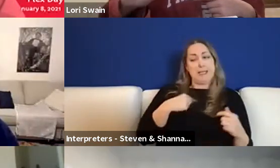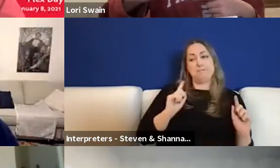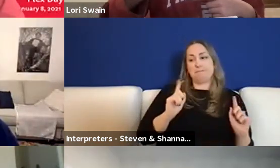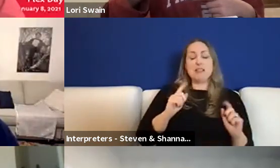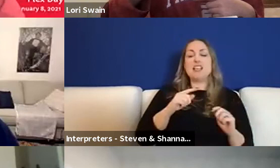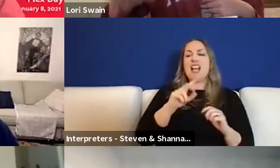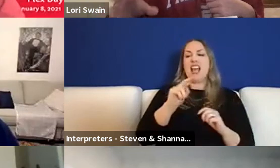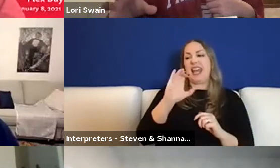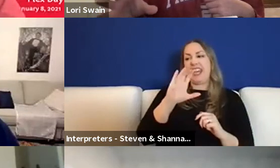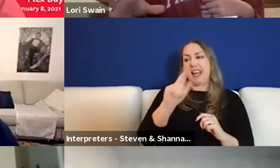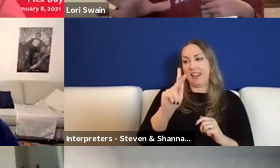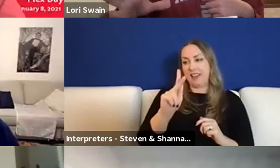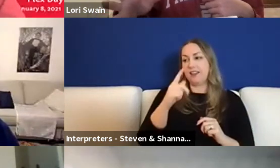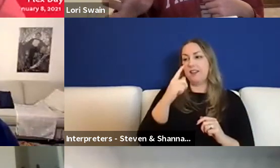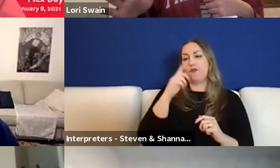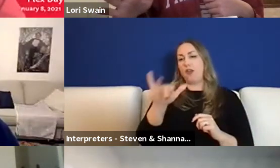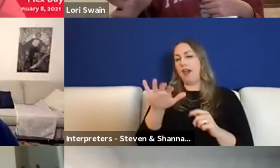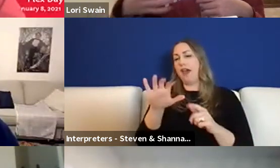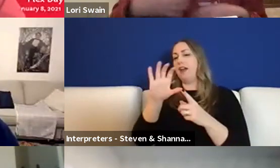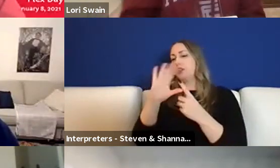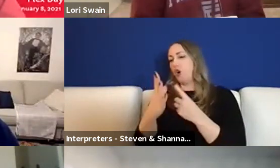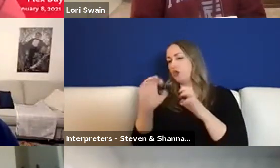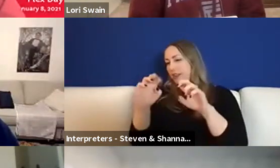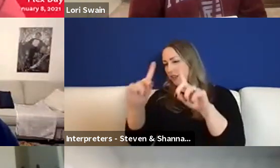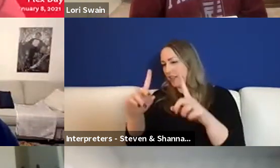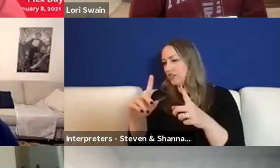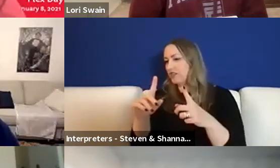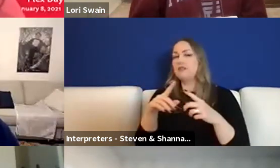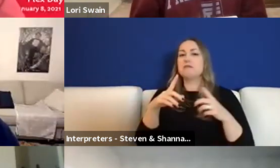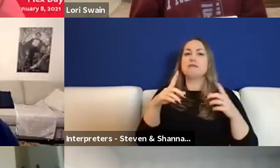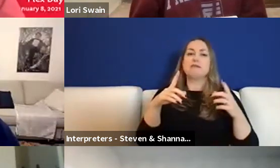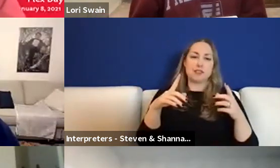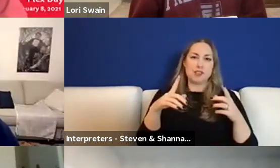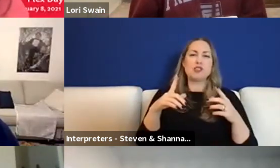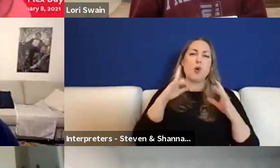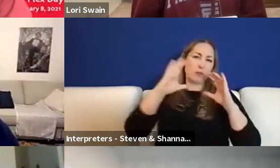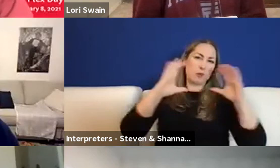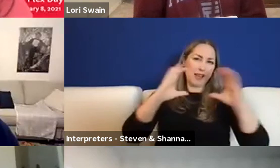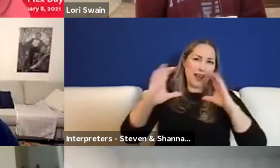counselor for cultural education, society. And so, again, I think it's just again, communication, and we are on a learning